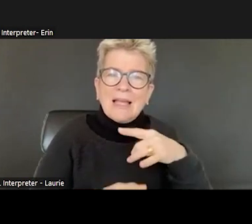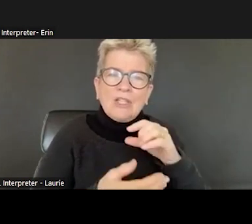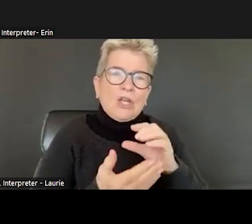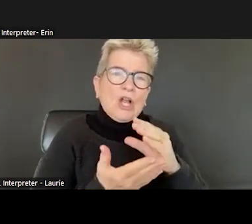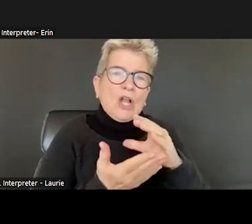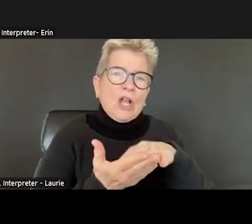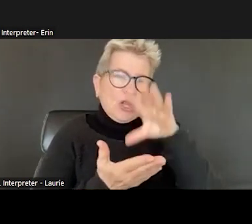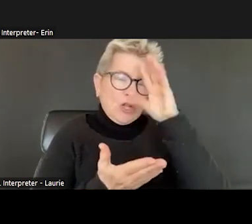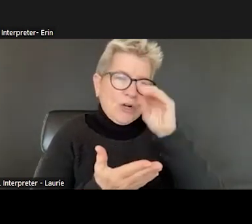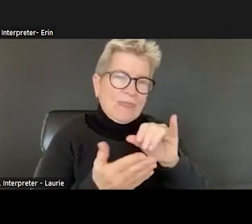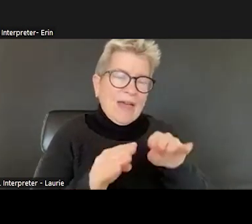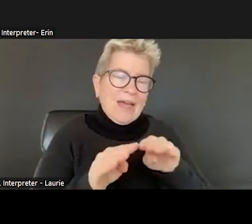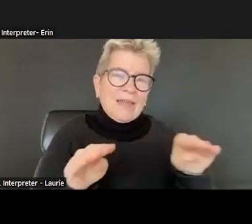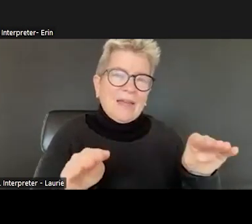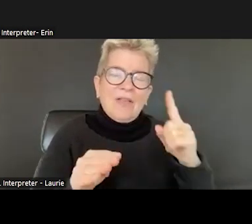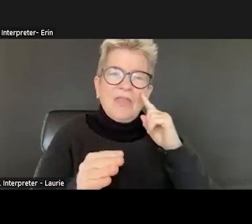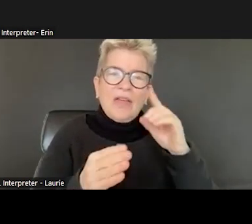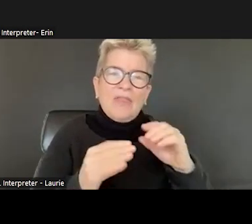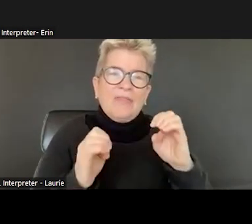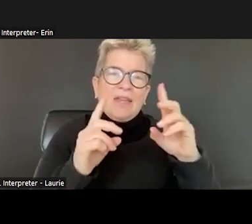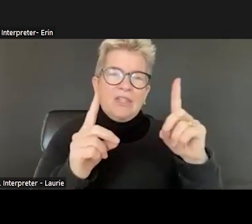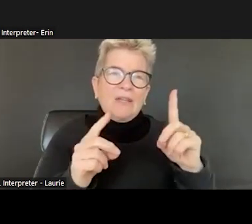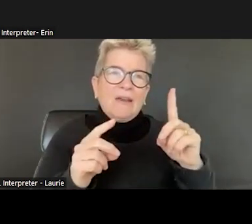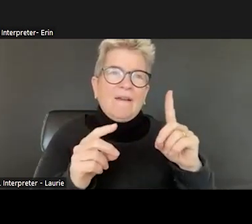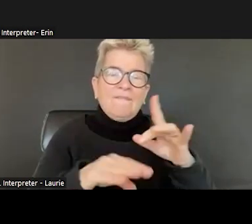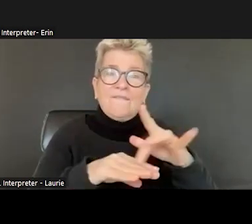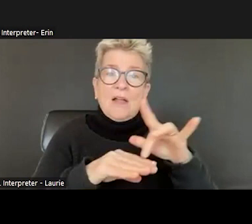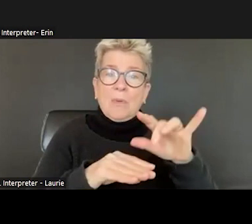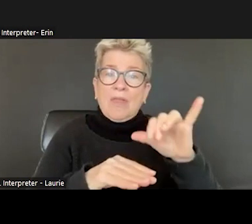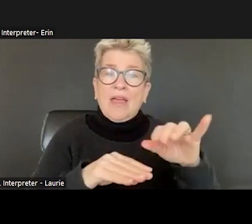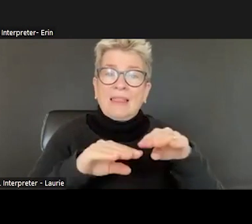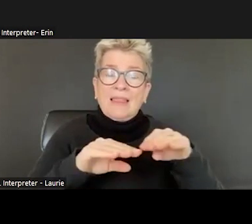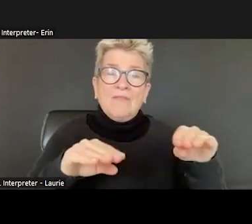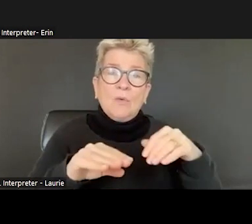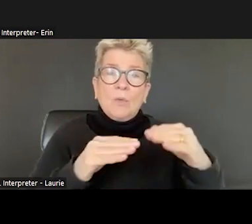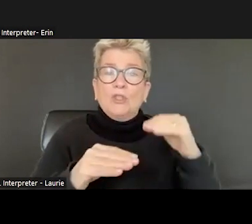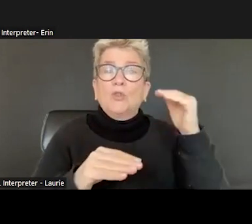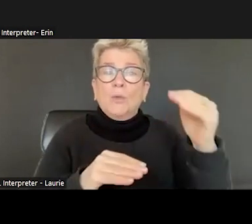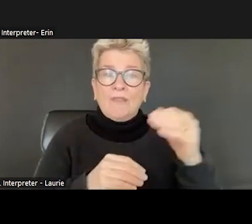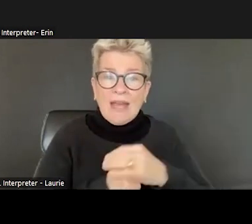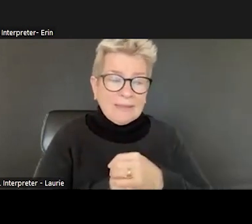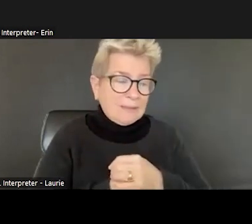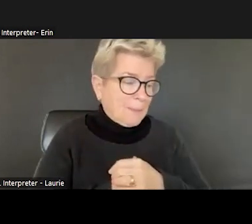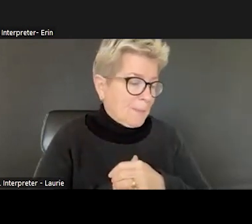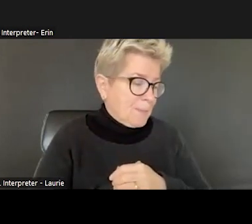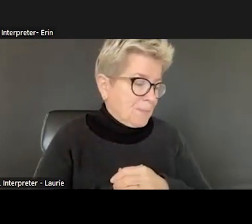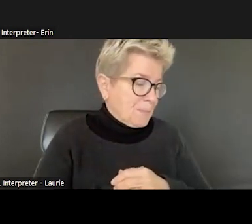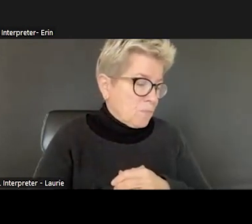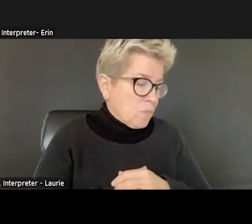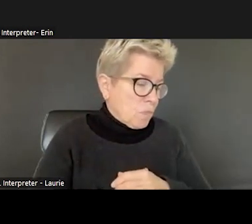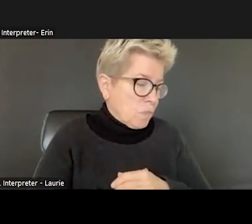the financial education available to them as adults was actually too advanced. One other